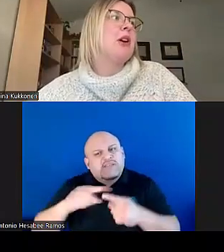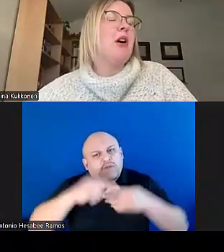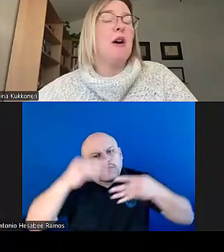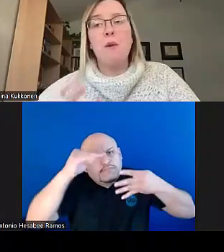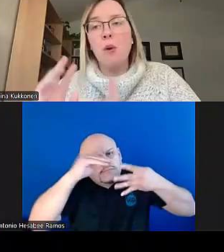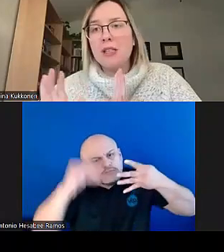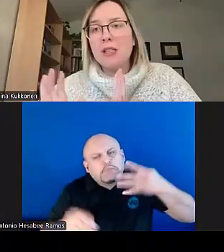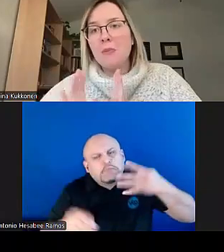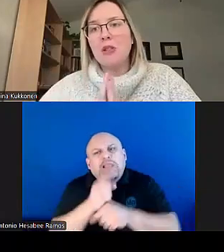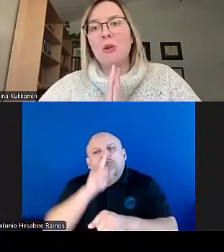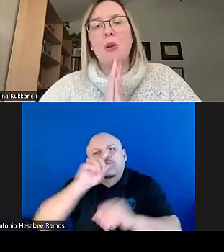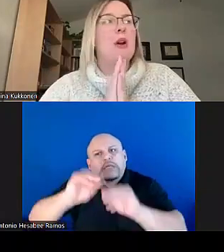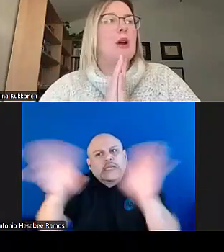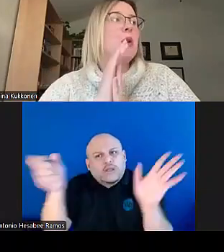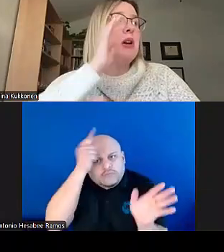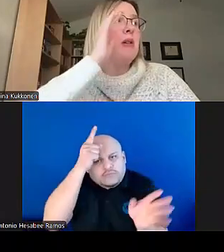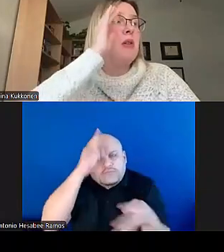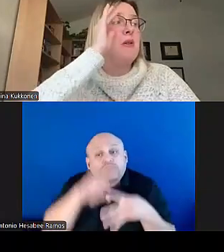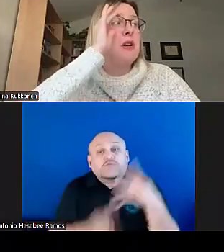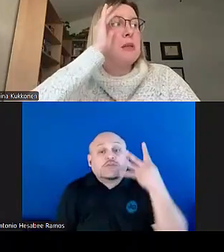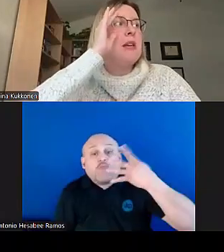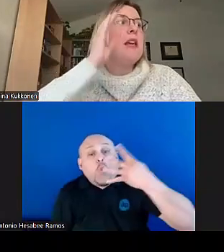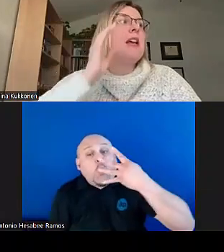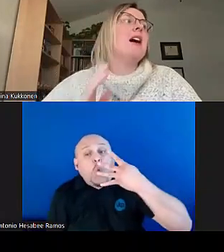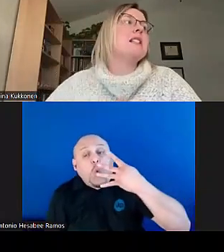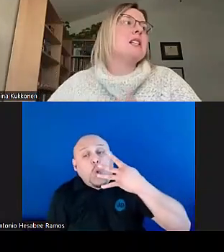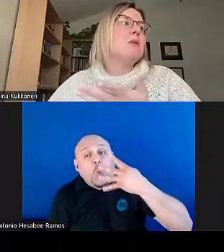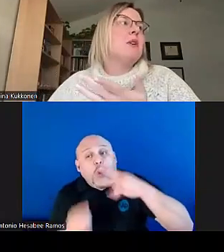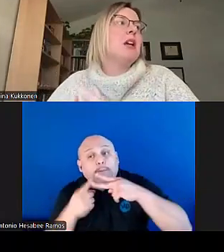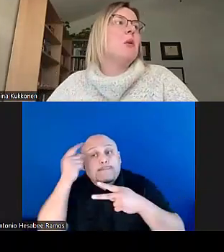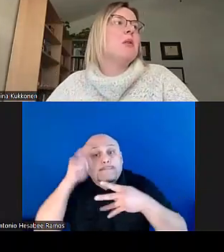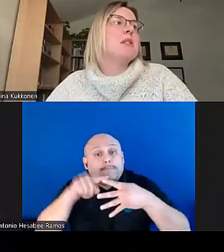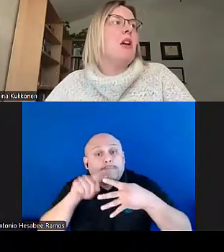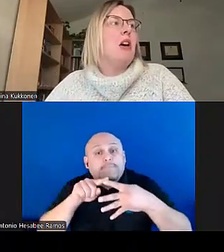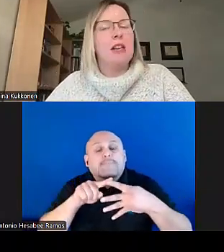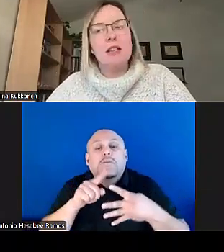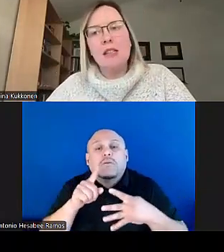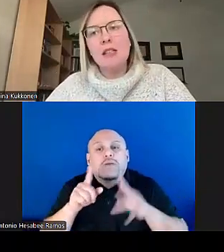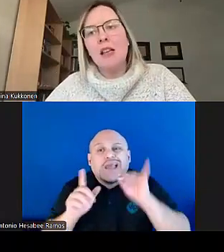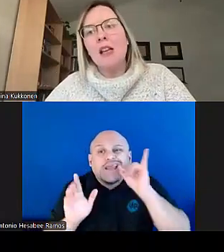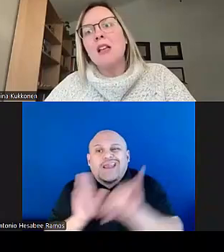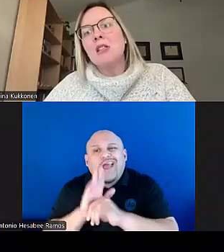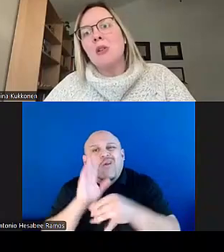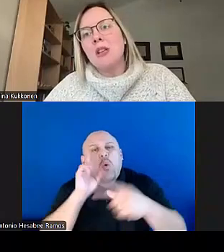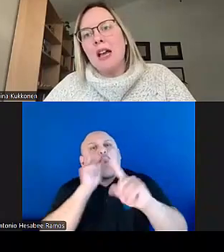There are four steps to the framework. The first being identifying goals and audiences. So this